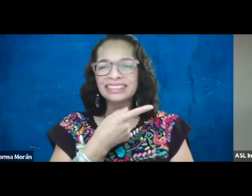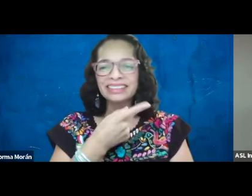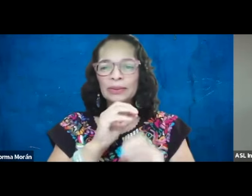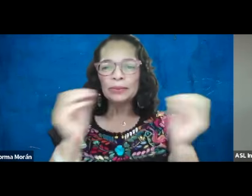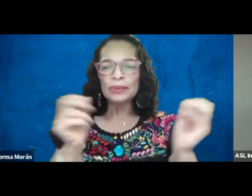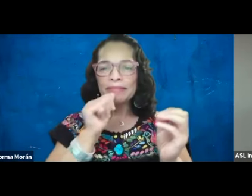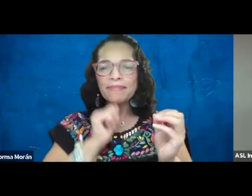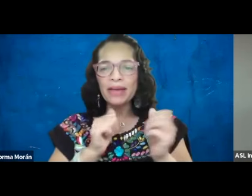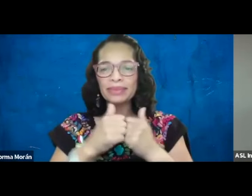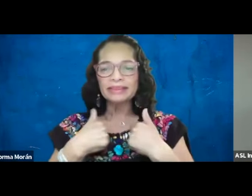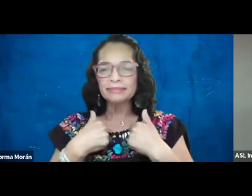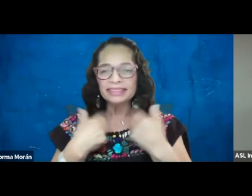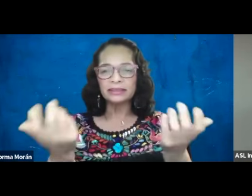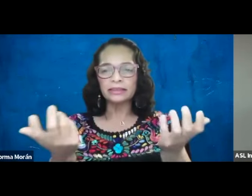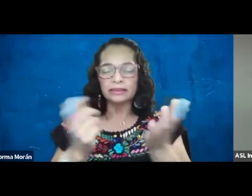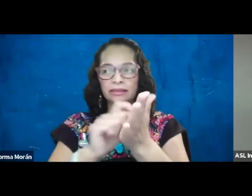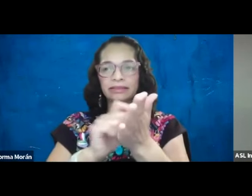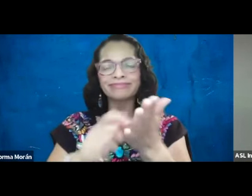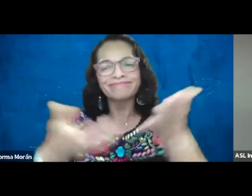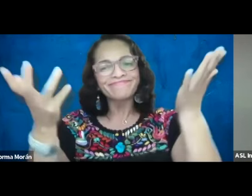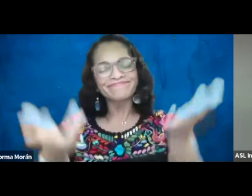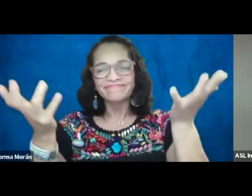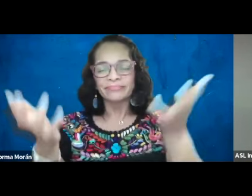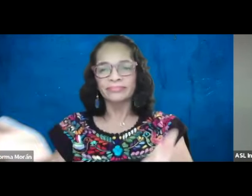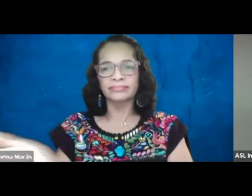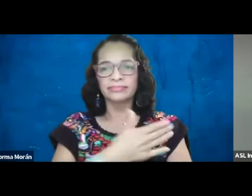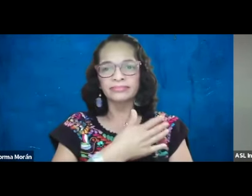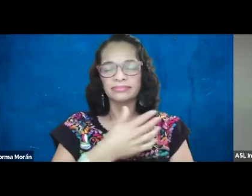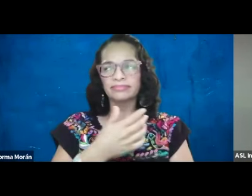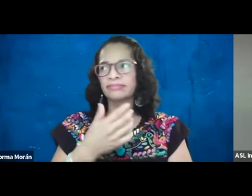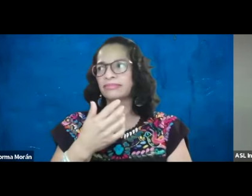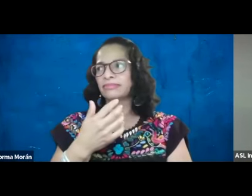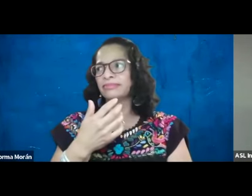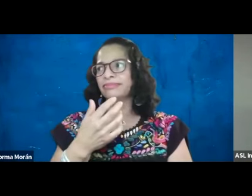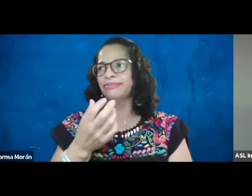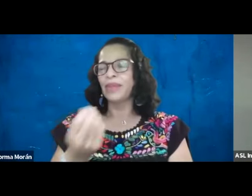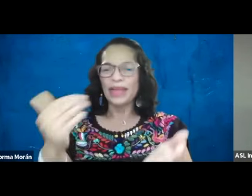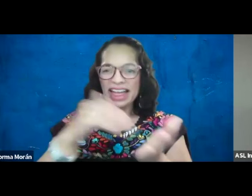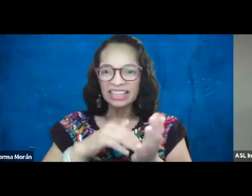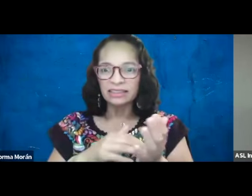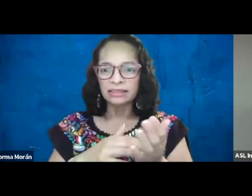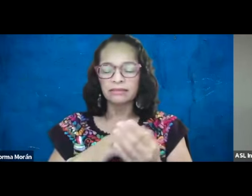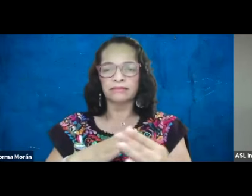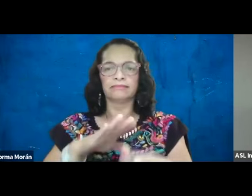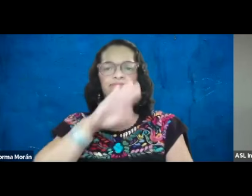back and forth. They didn't have any patience to write back and forth with me and just pushed me along.